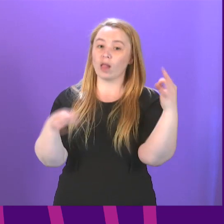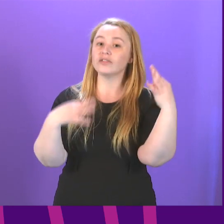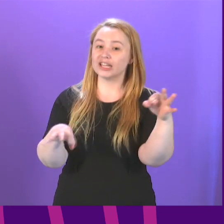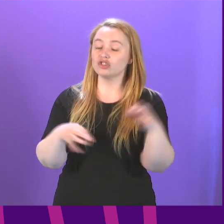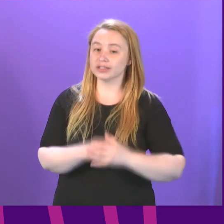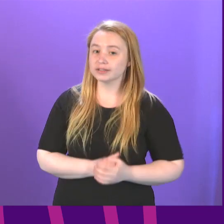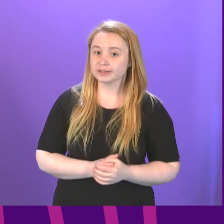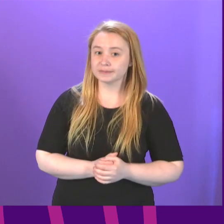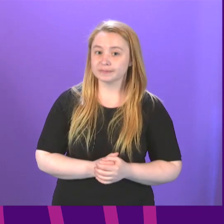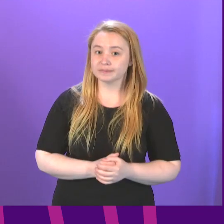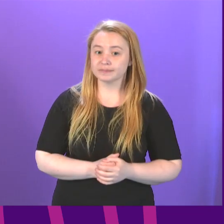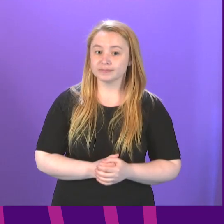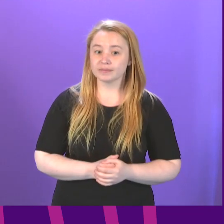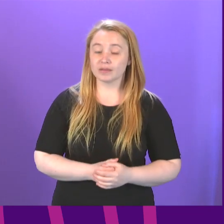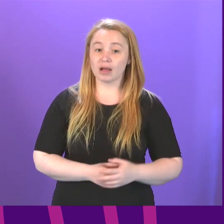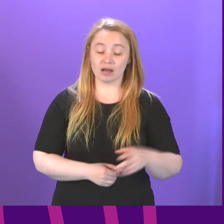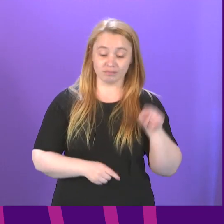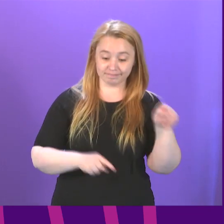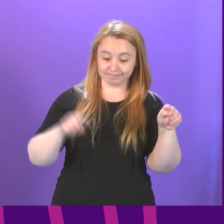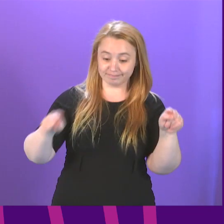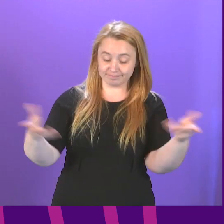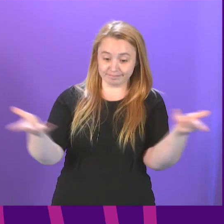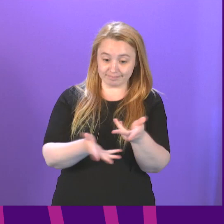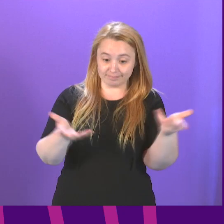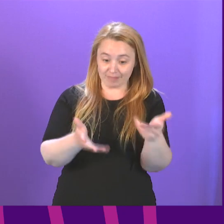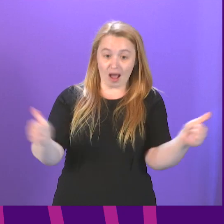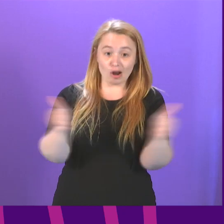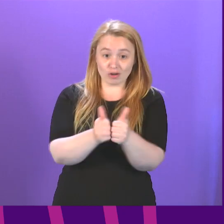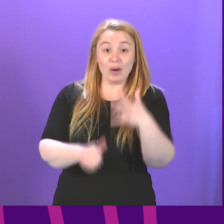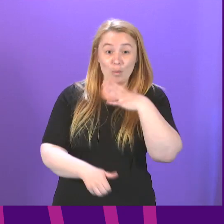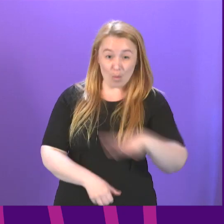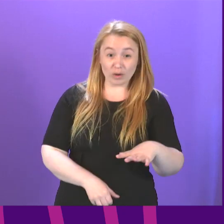I want both sides to reach an agreement today. That is in the interests of our colleges,